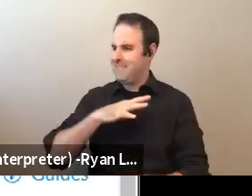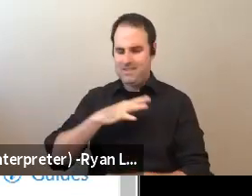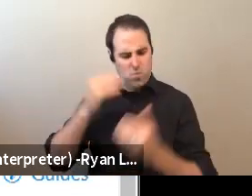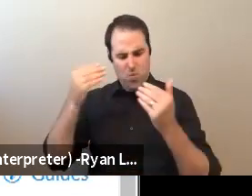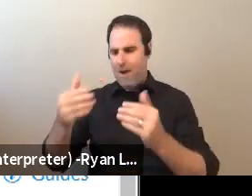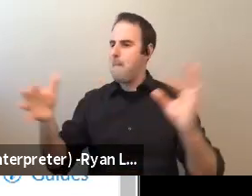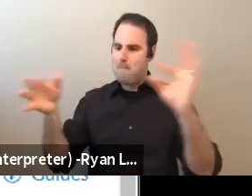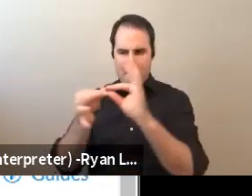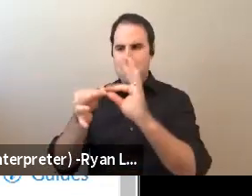Jenifer Schwartz Casey: Yeah.